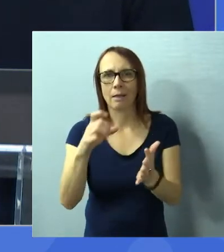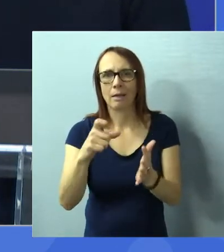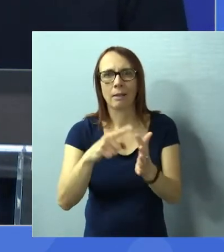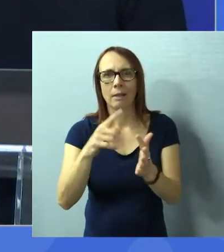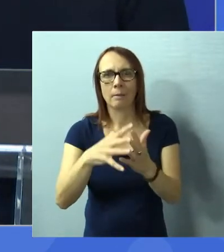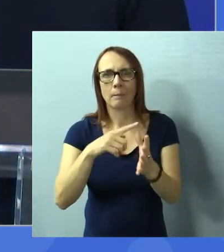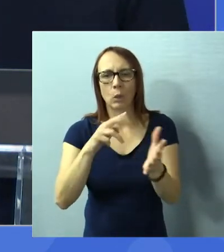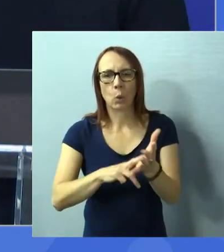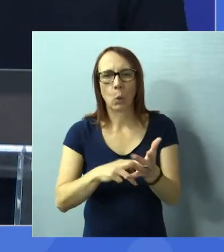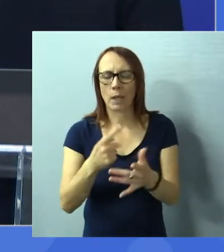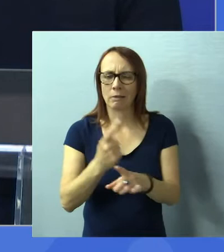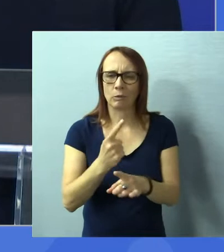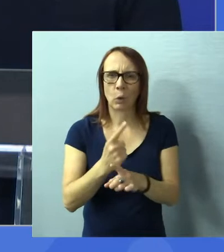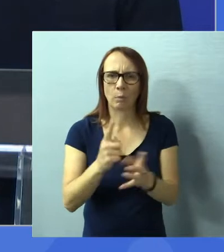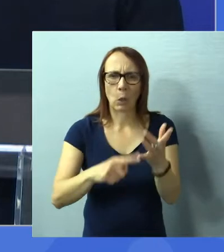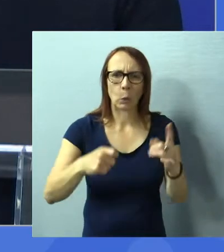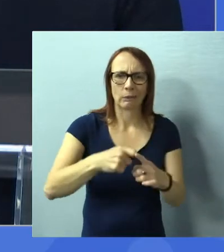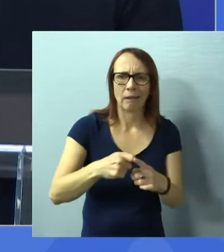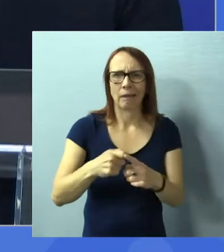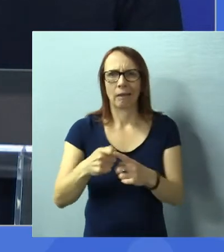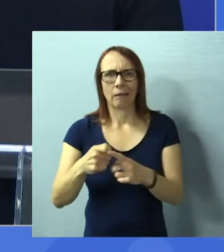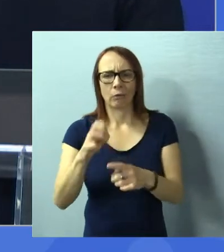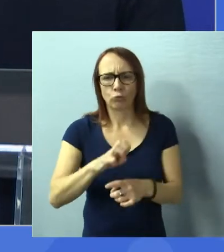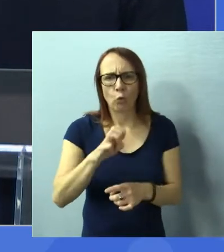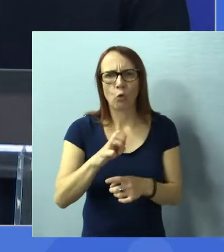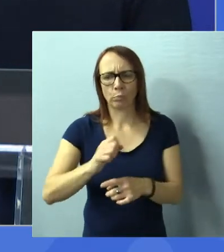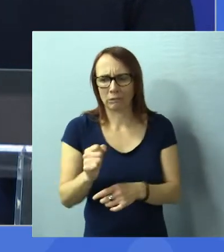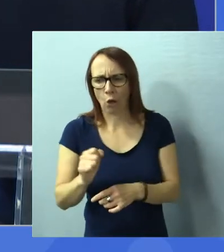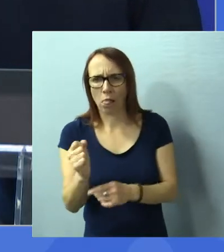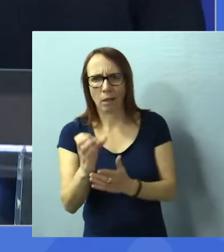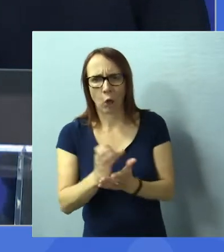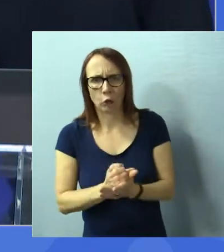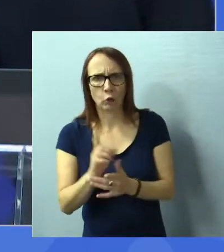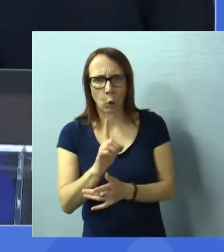possession within a UK and beyond secondly having sense going through a